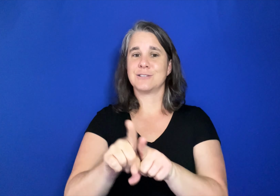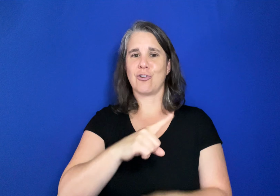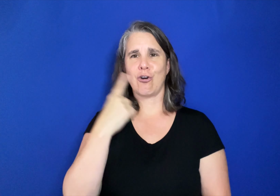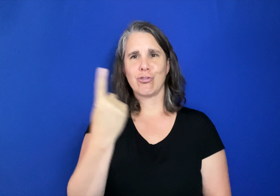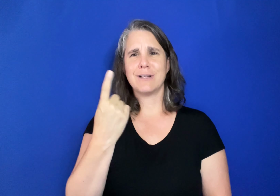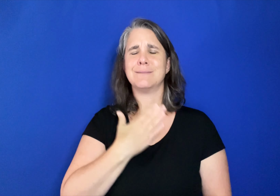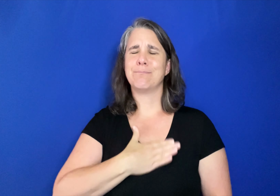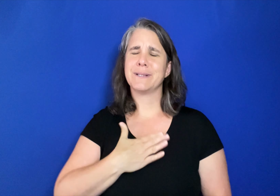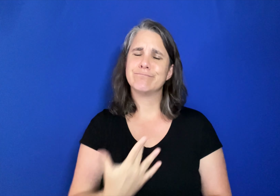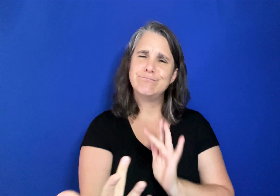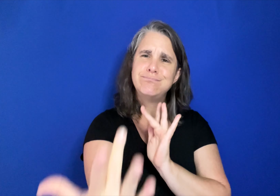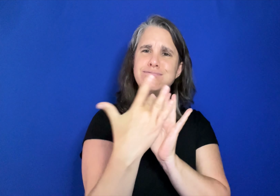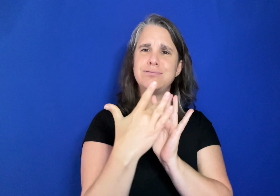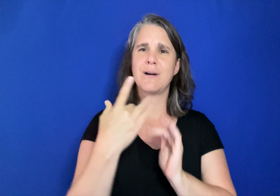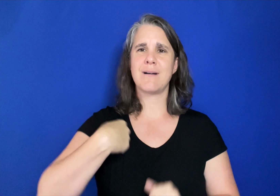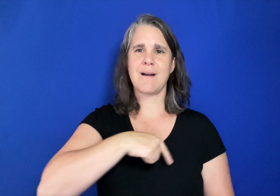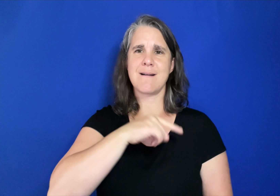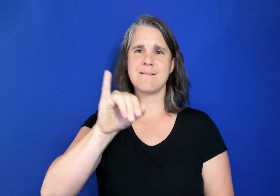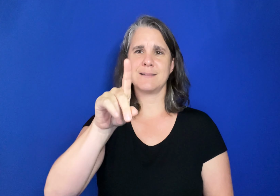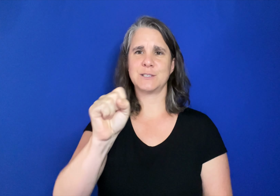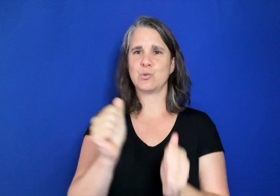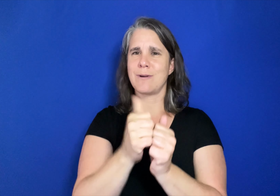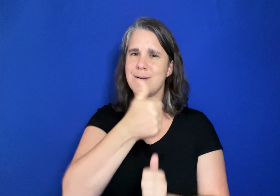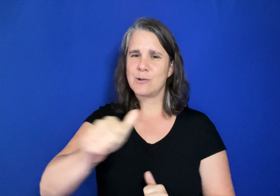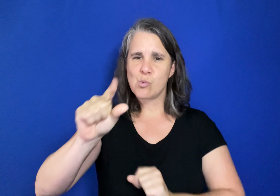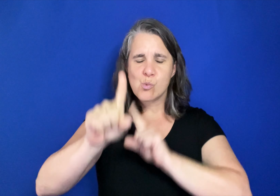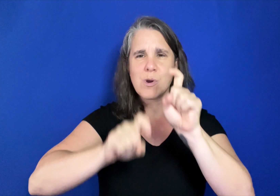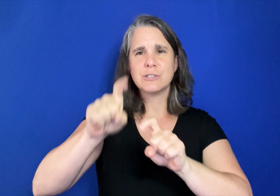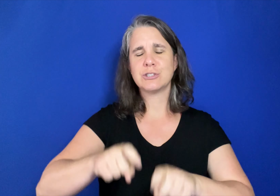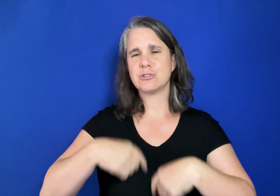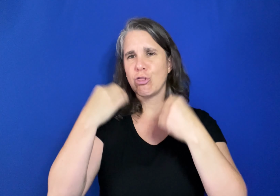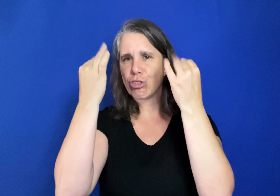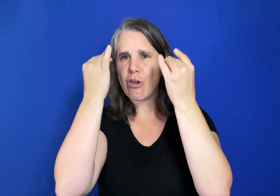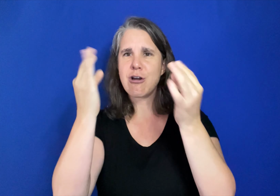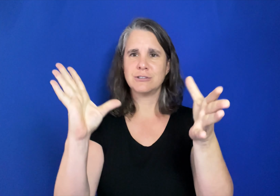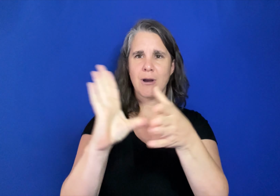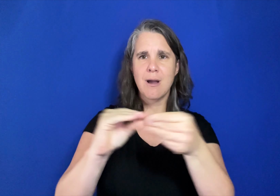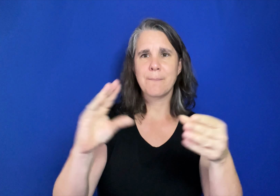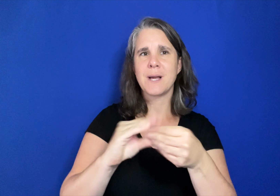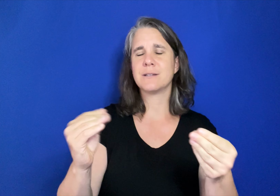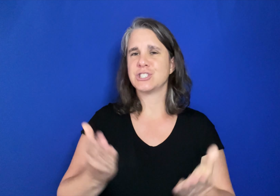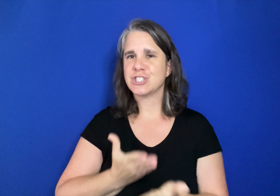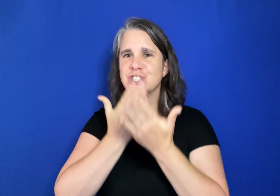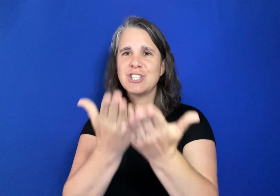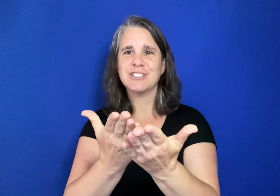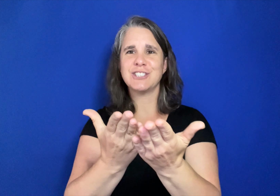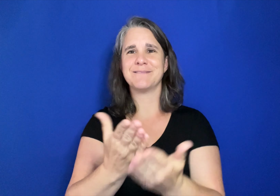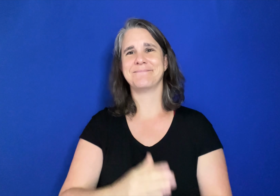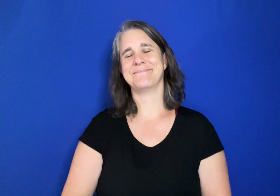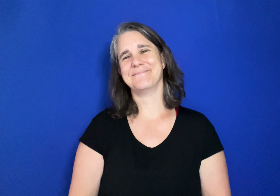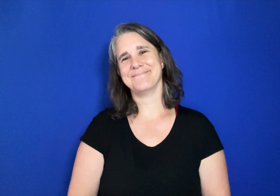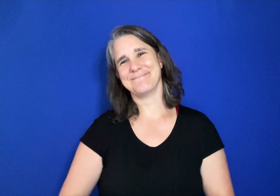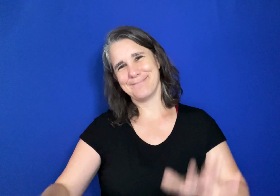As always, please contact us with any questions, thoughts, comments, or suggestions!